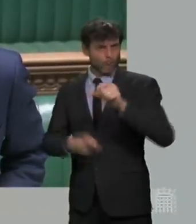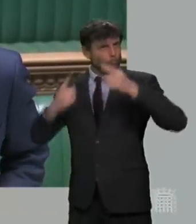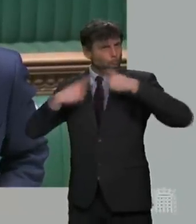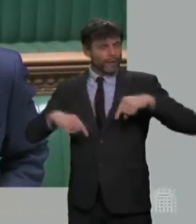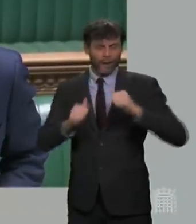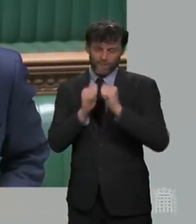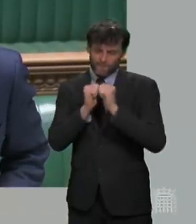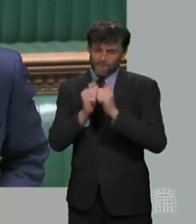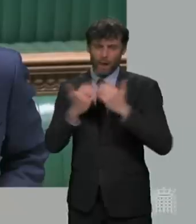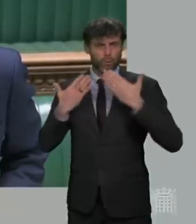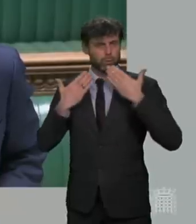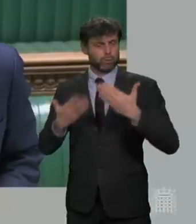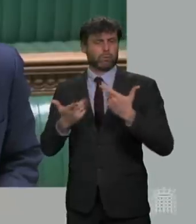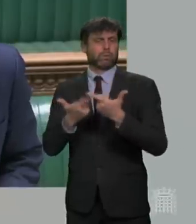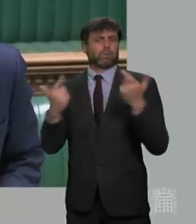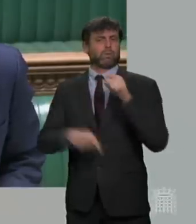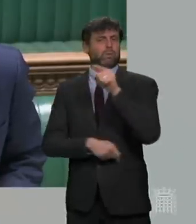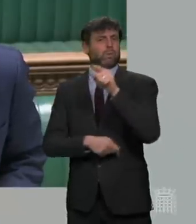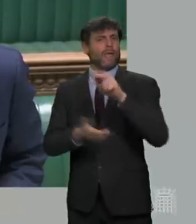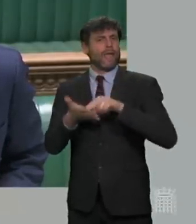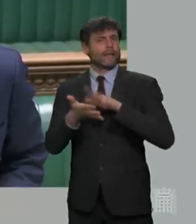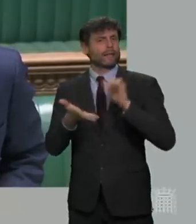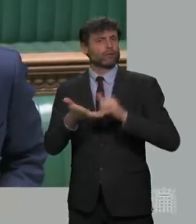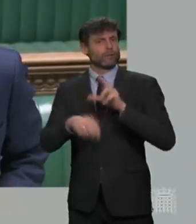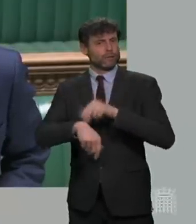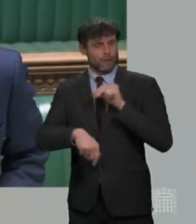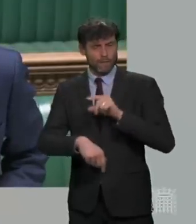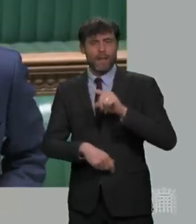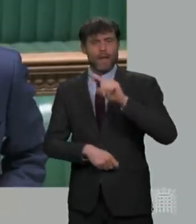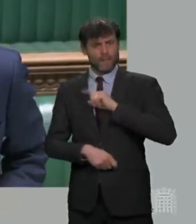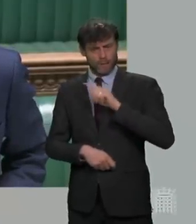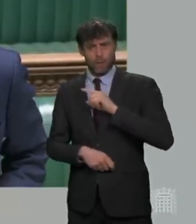is why I am proud that we have delivered a 12.8% increase in the starting salary